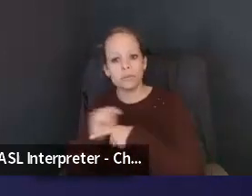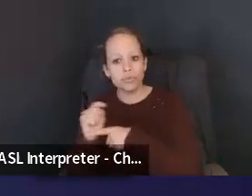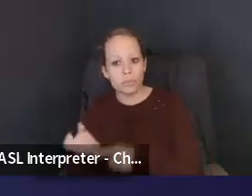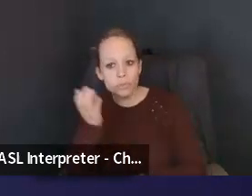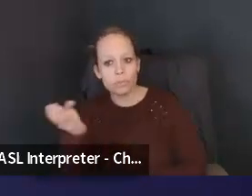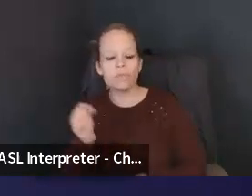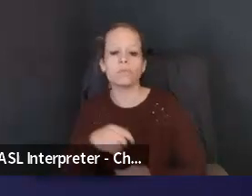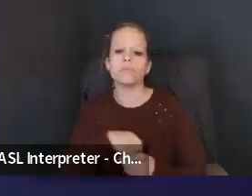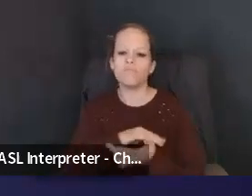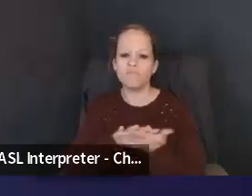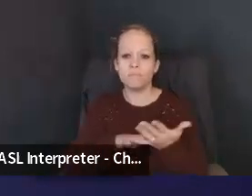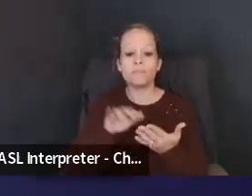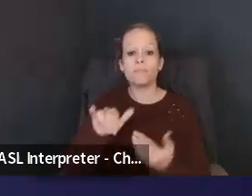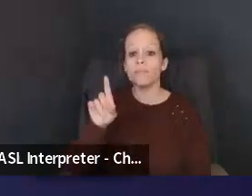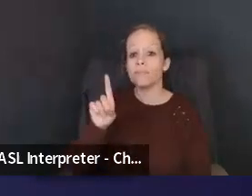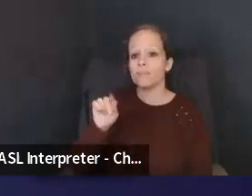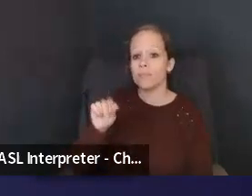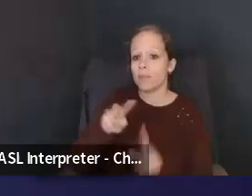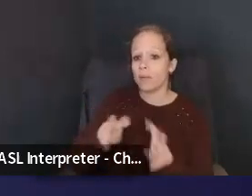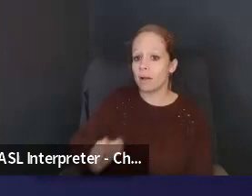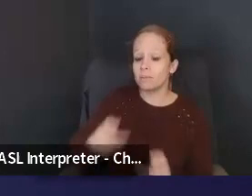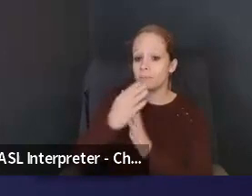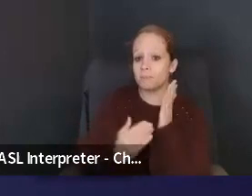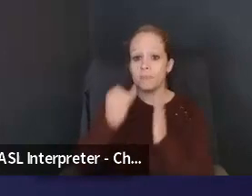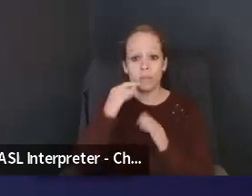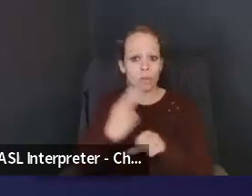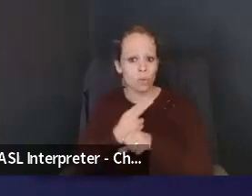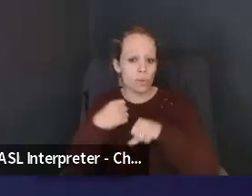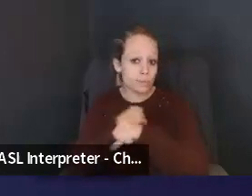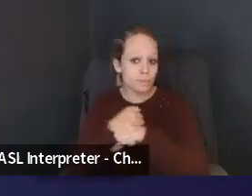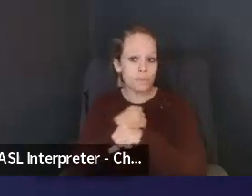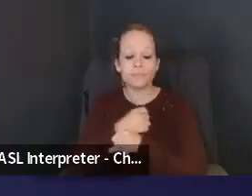analysis section here. If you're going to be using statistical analyses you want to talk about them